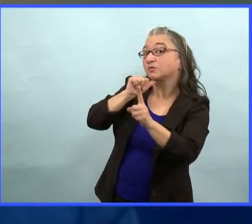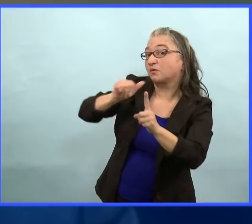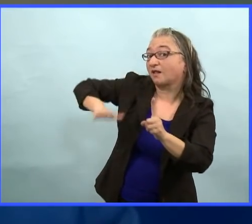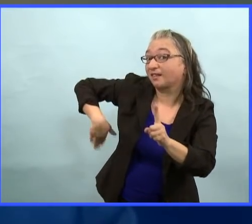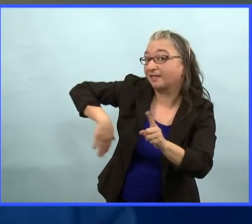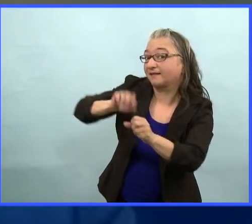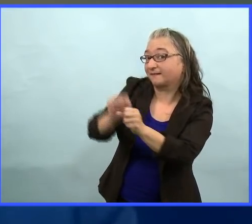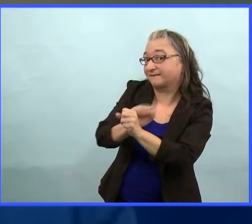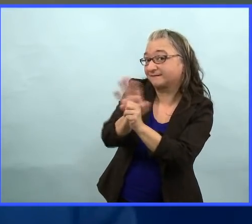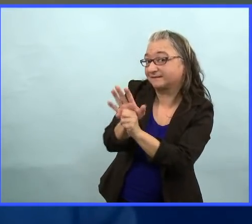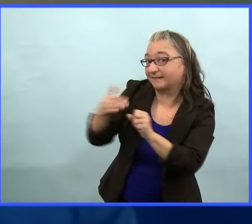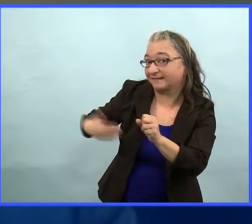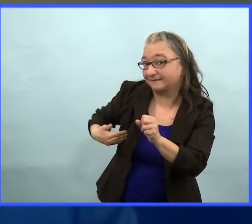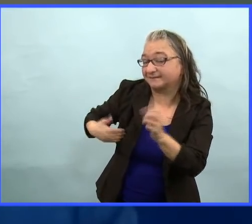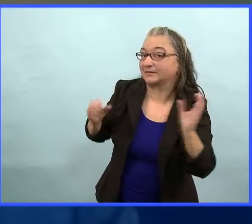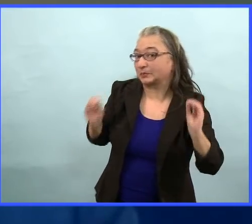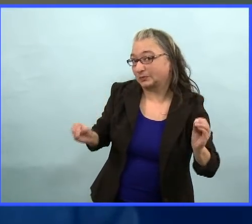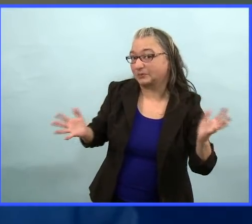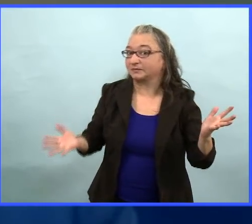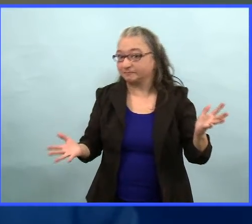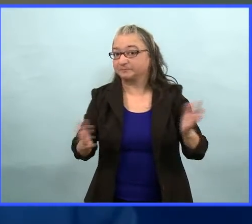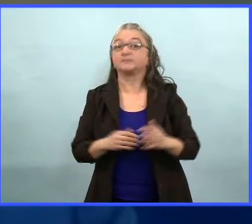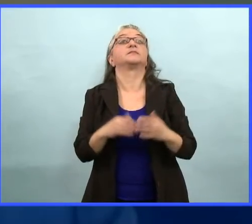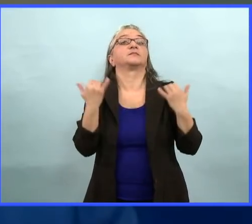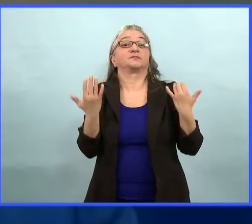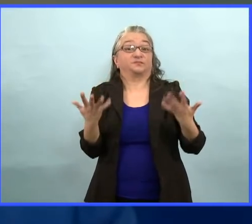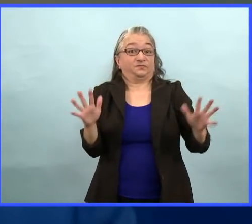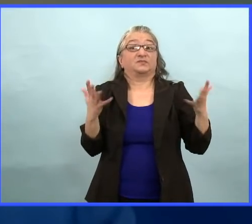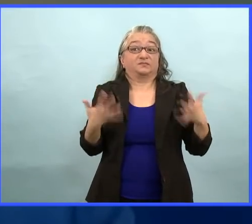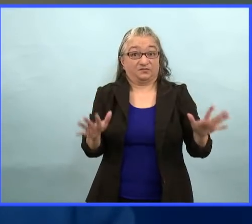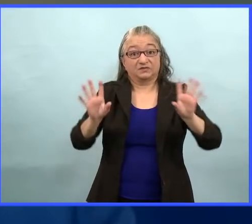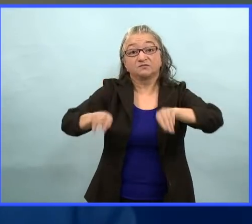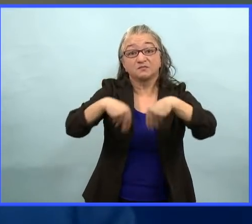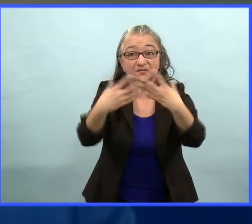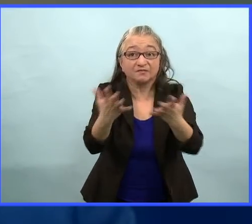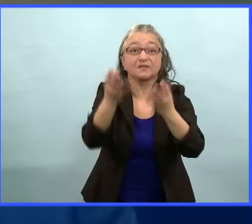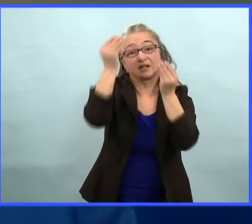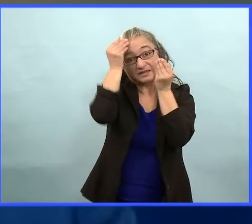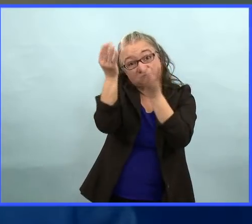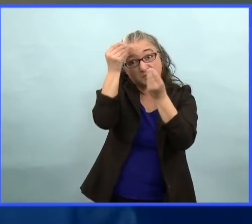we released some preliminary data to media specific to health sciences center a few weeks ago